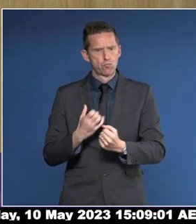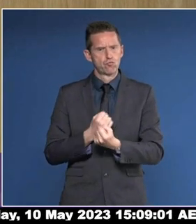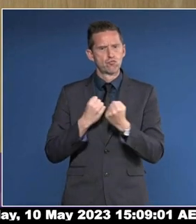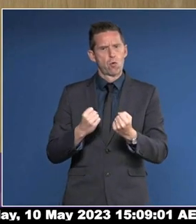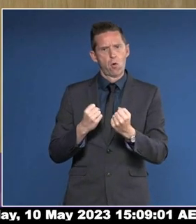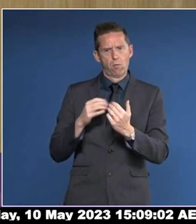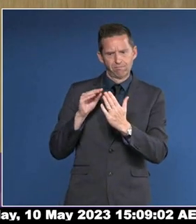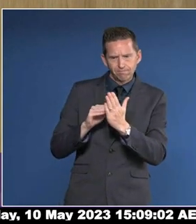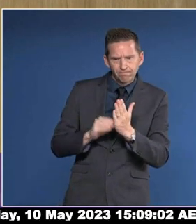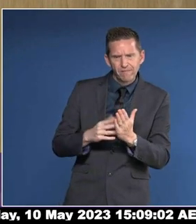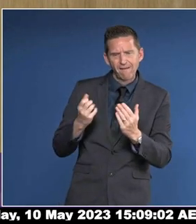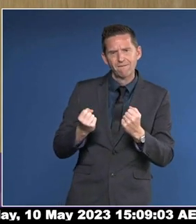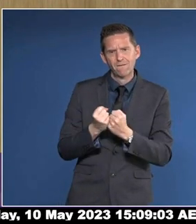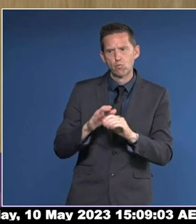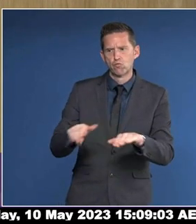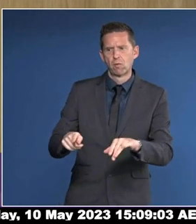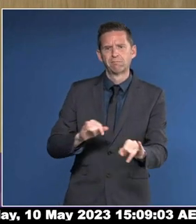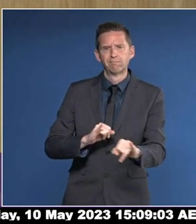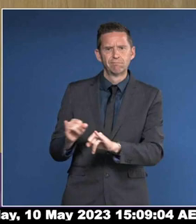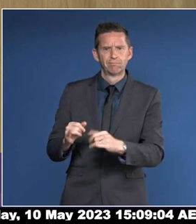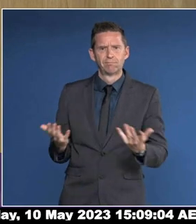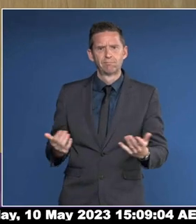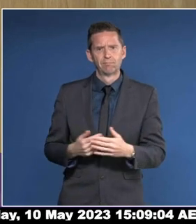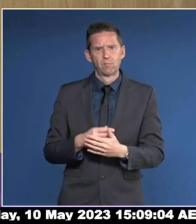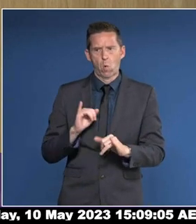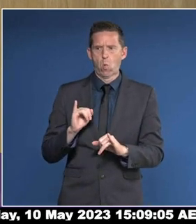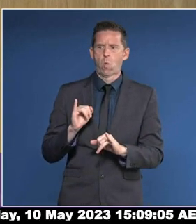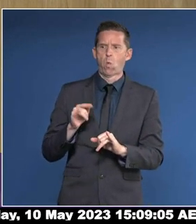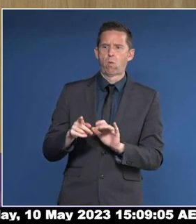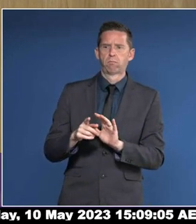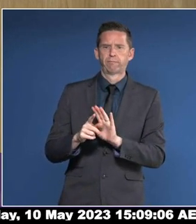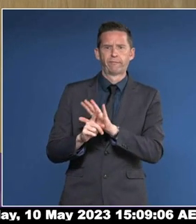who are in distress or in peril is a good thing to do.